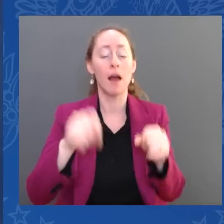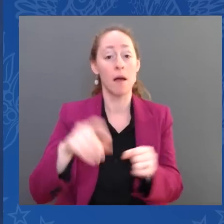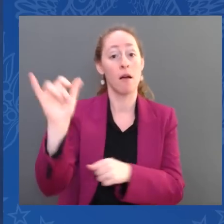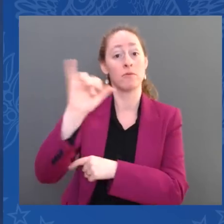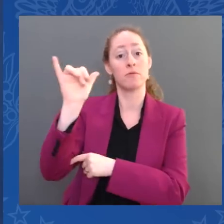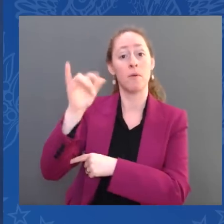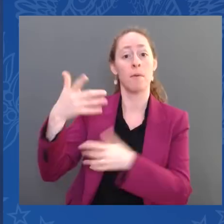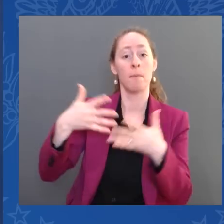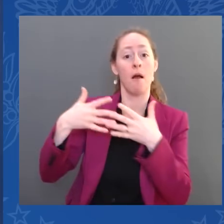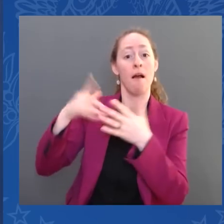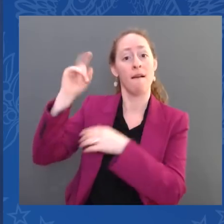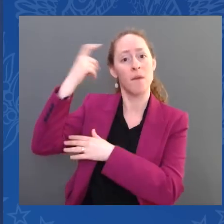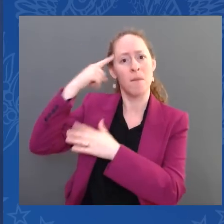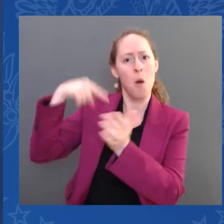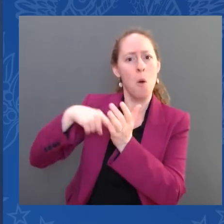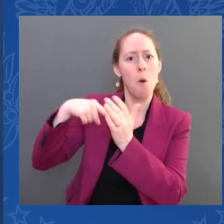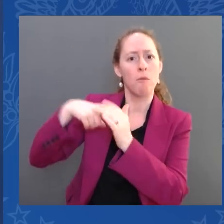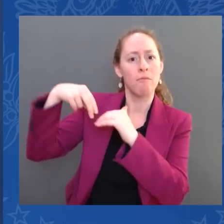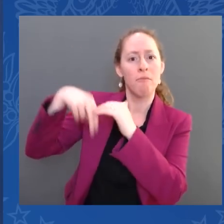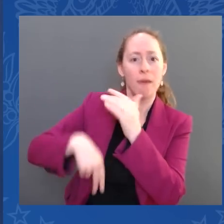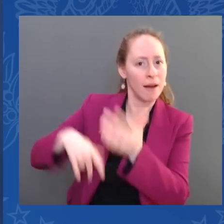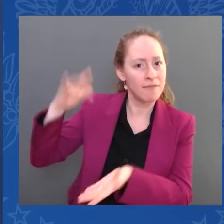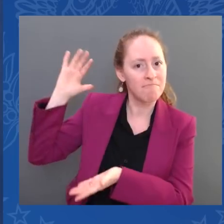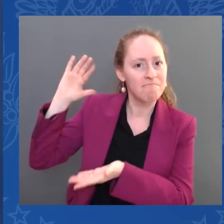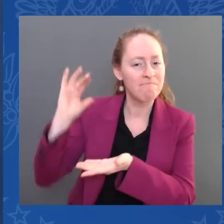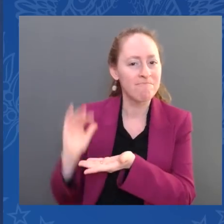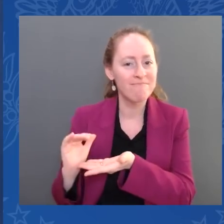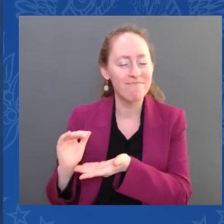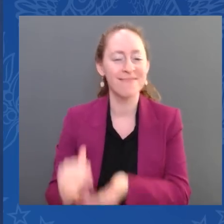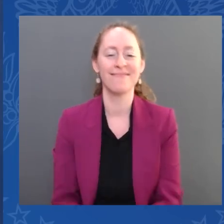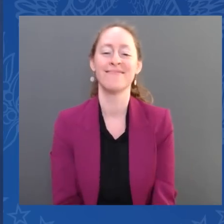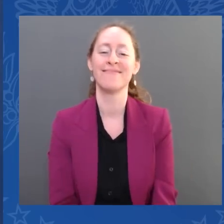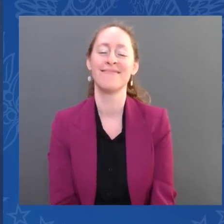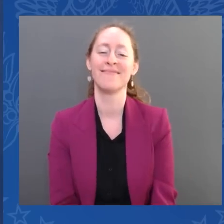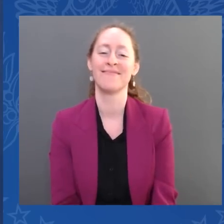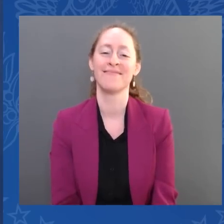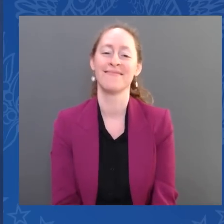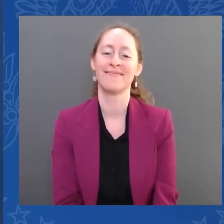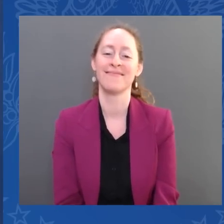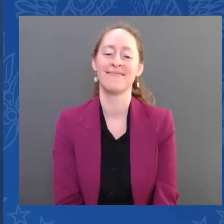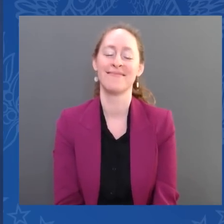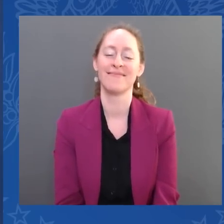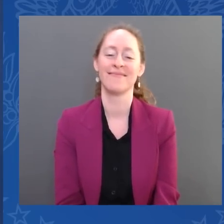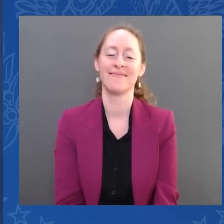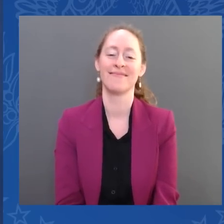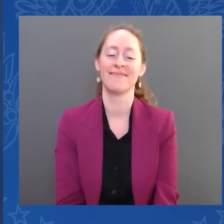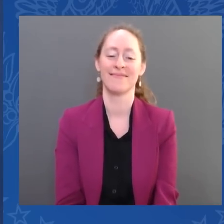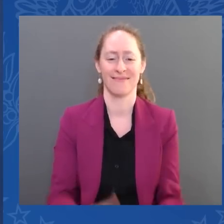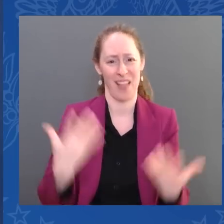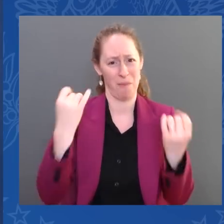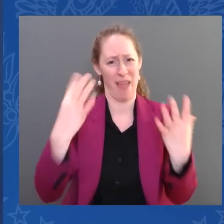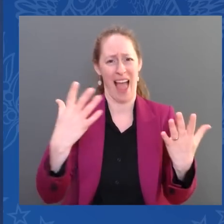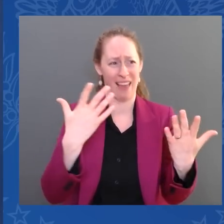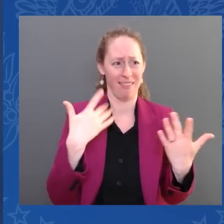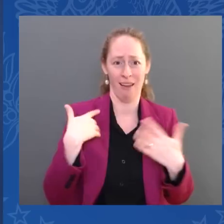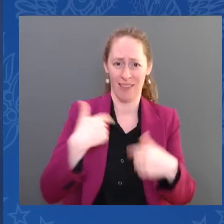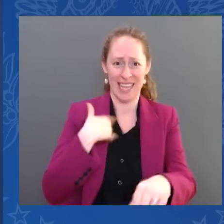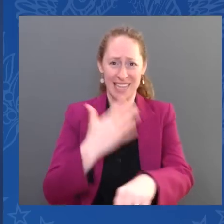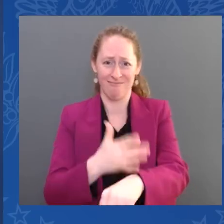to tackle what is clearly a problem: inflation. I've been very clear that fighting inflation is my top economic priority.